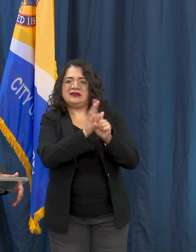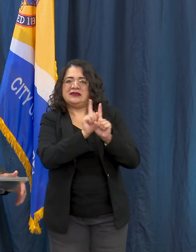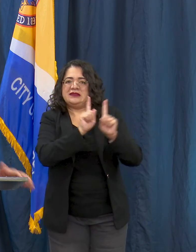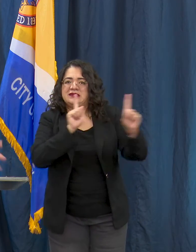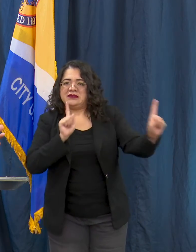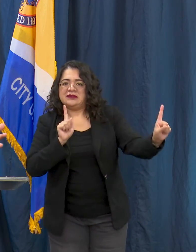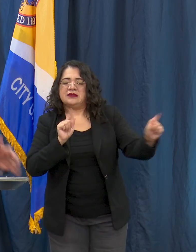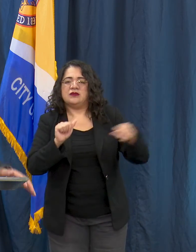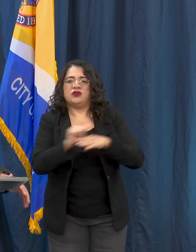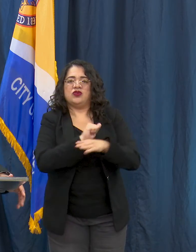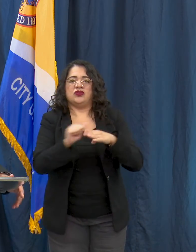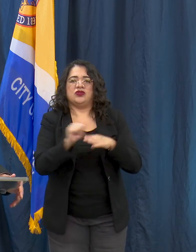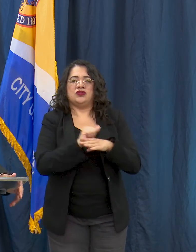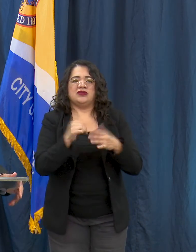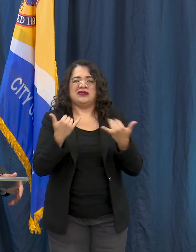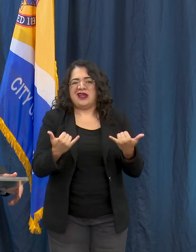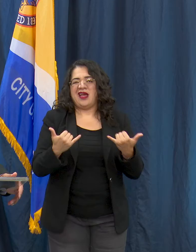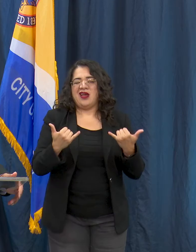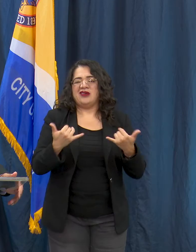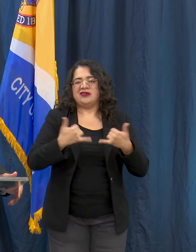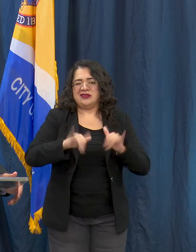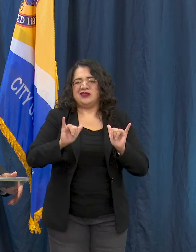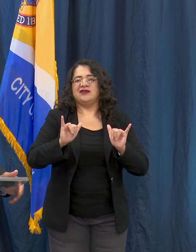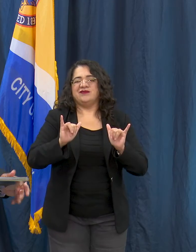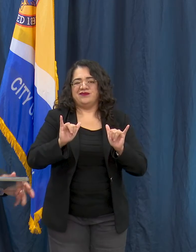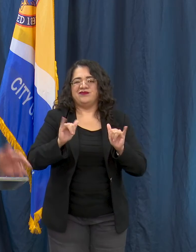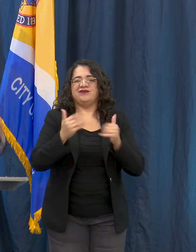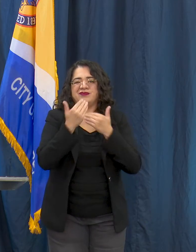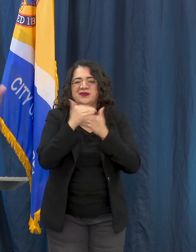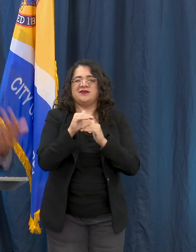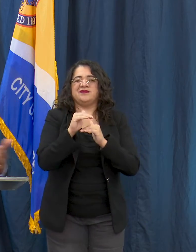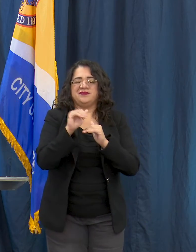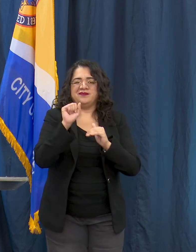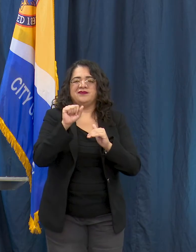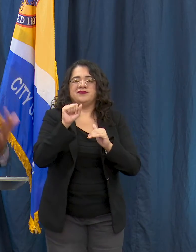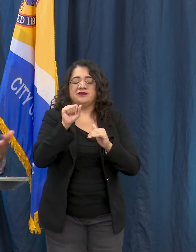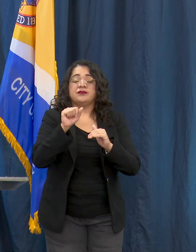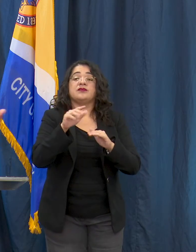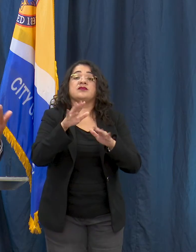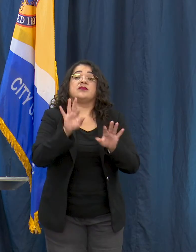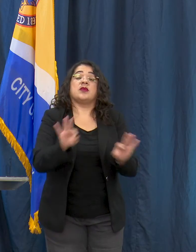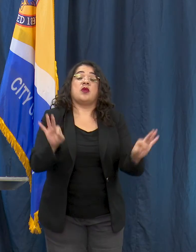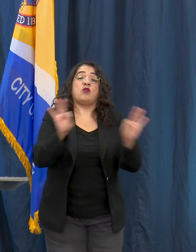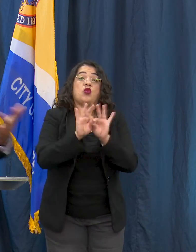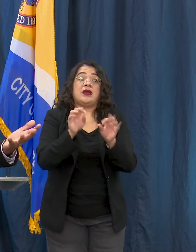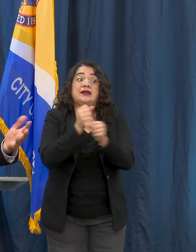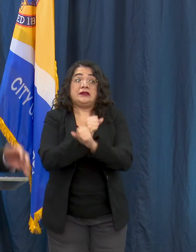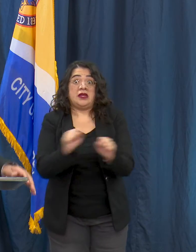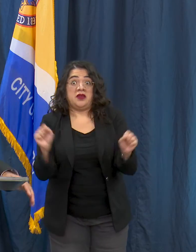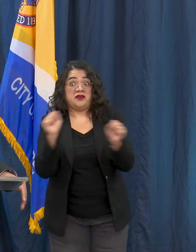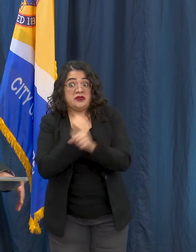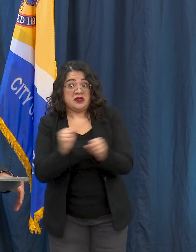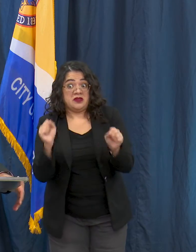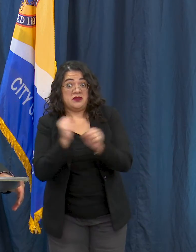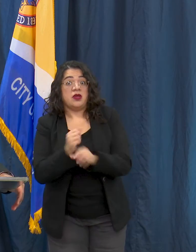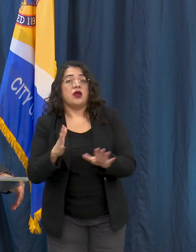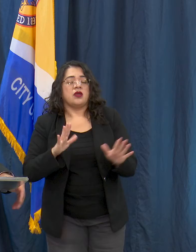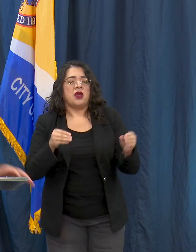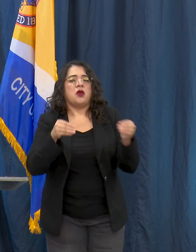this is how they're currently being done. We're always looking, the safer the city gets the more we can relax some of this stuff but